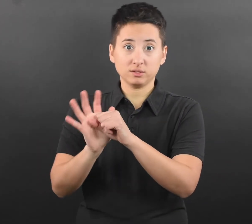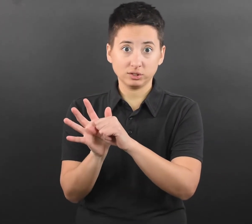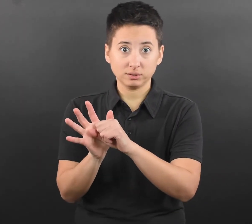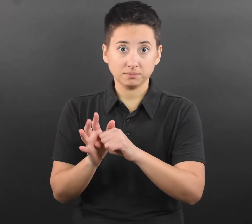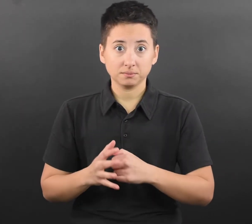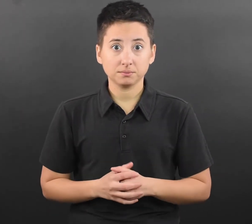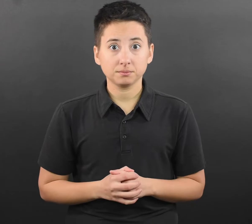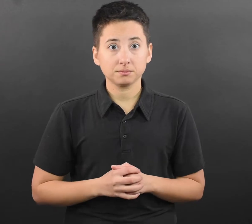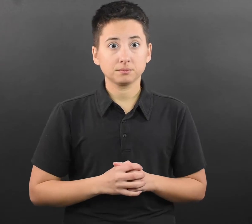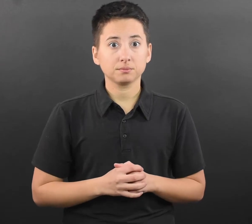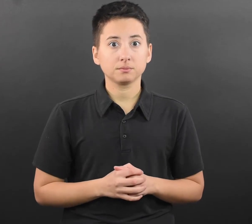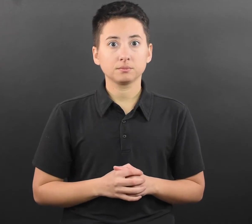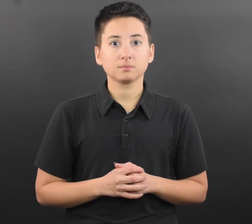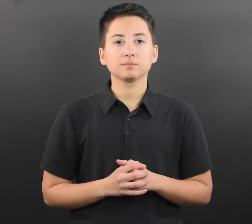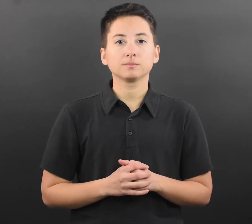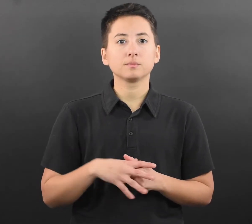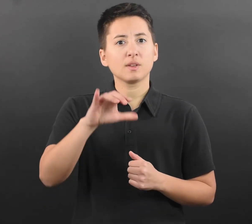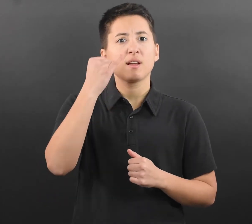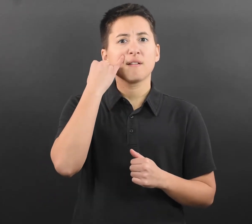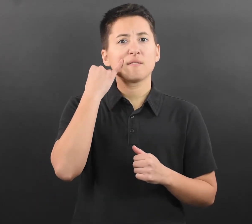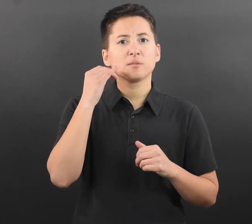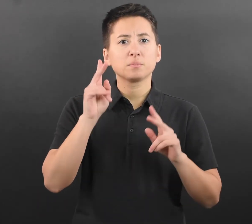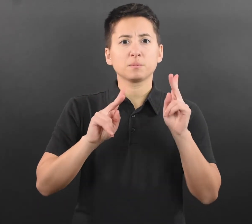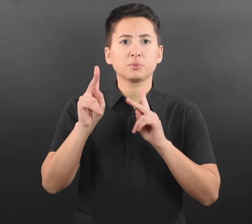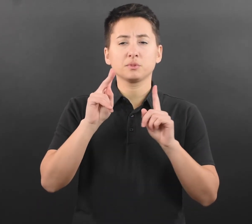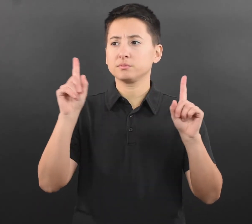What should people do if they are exposed to a COVID-19 case?